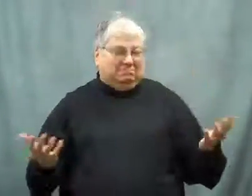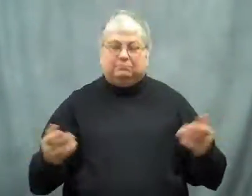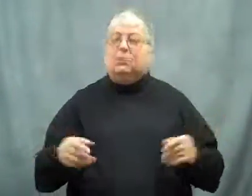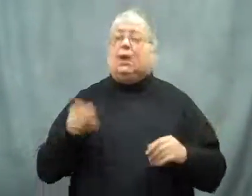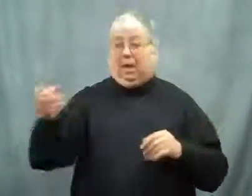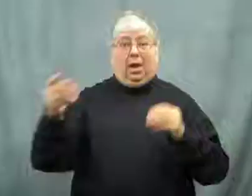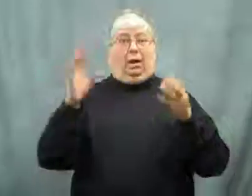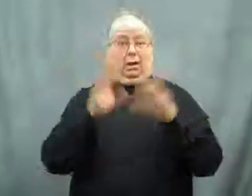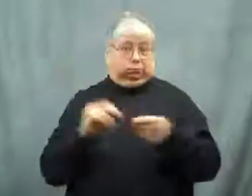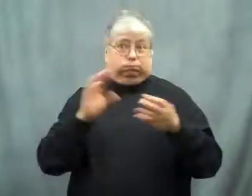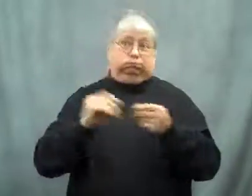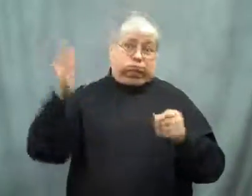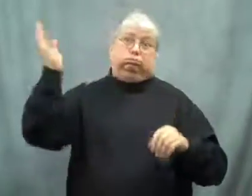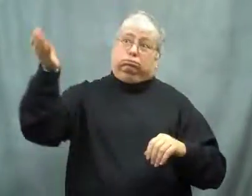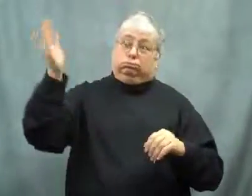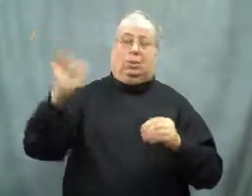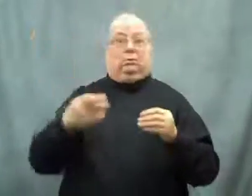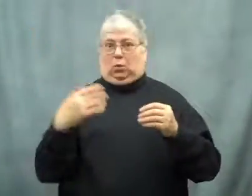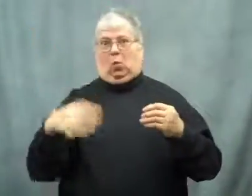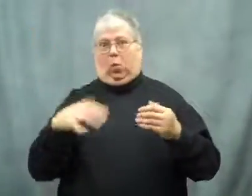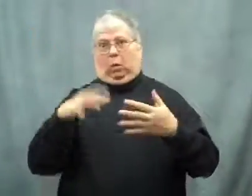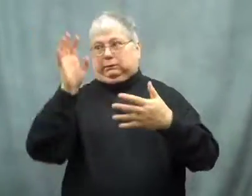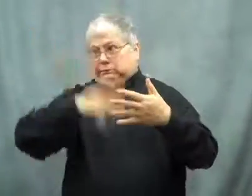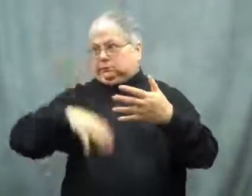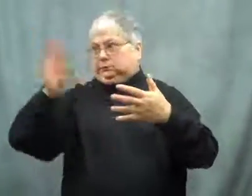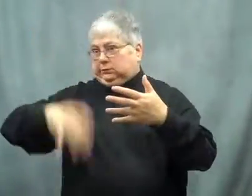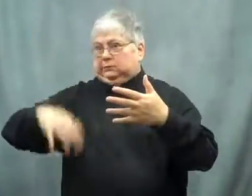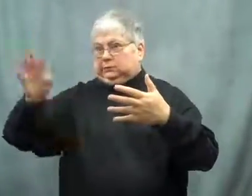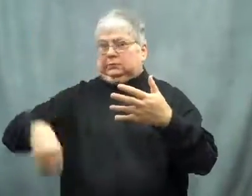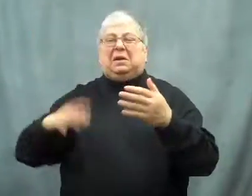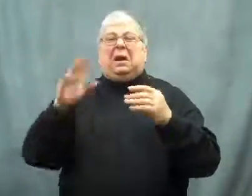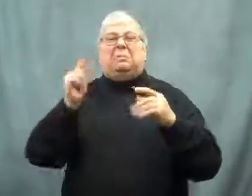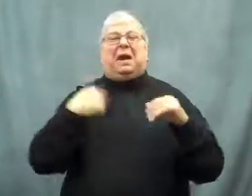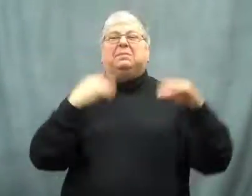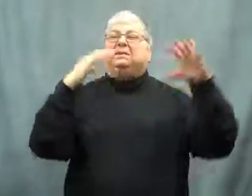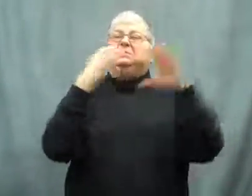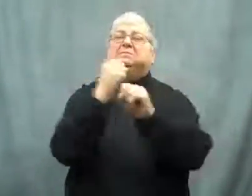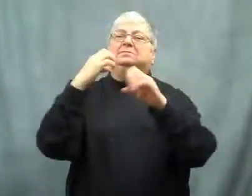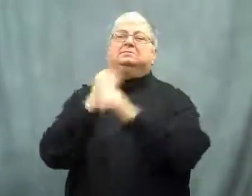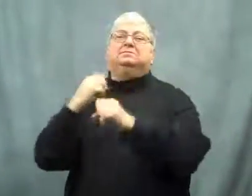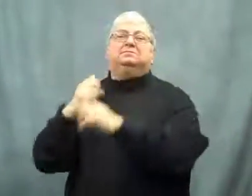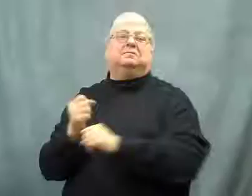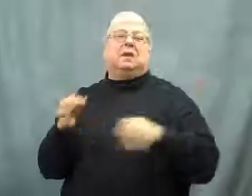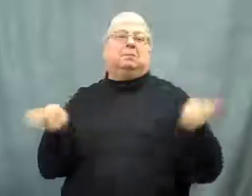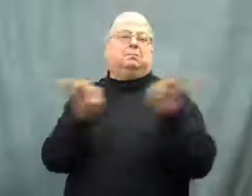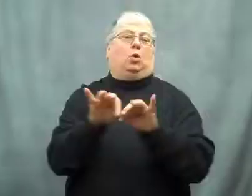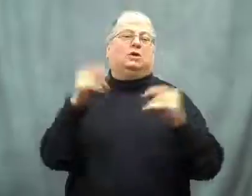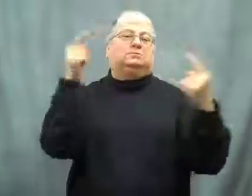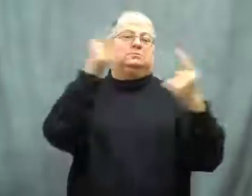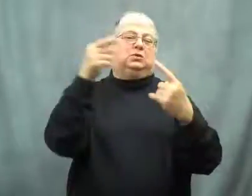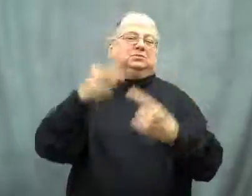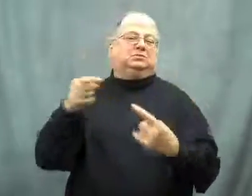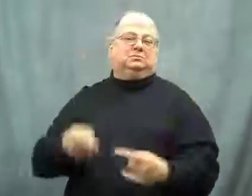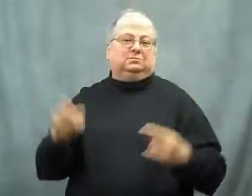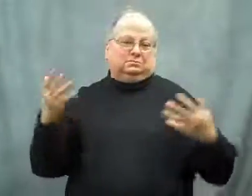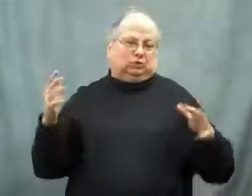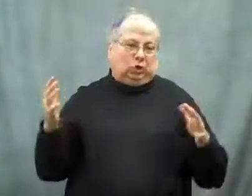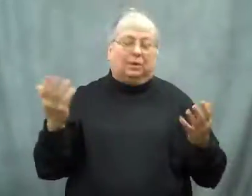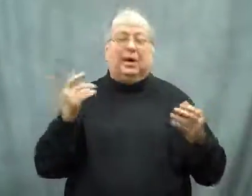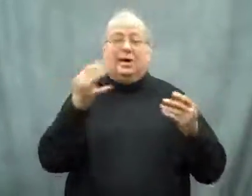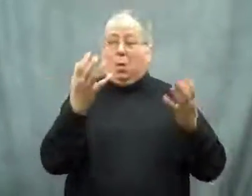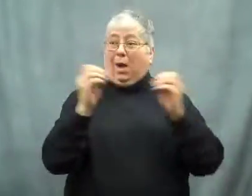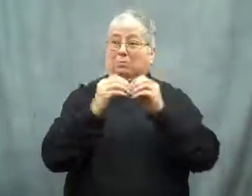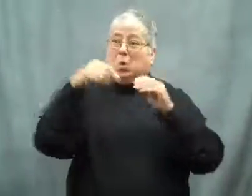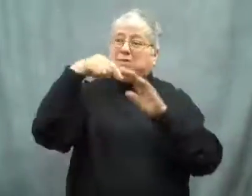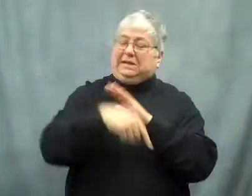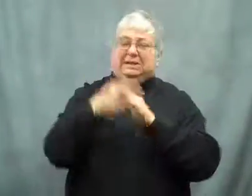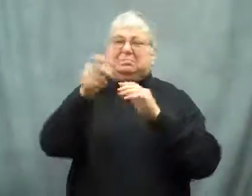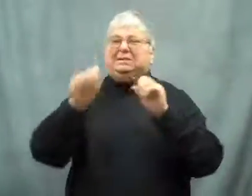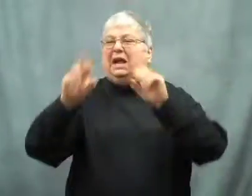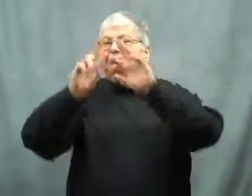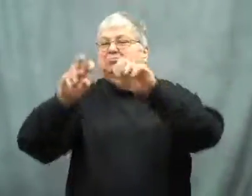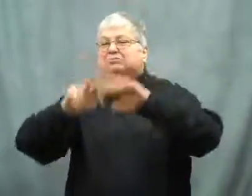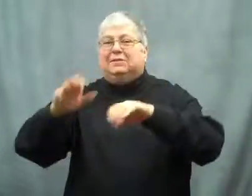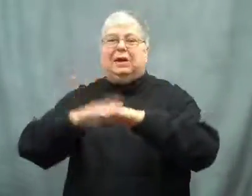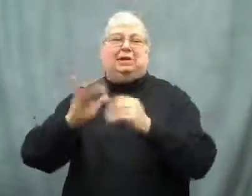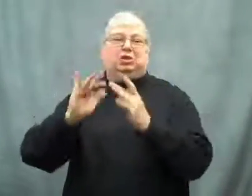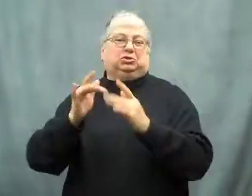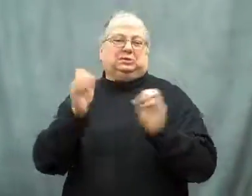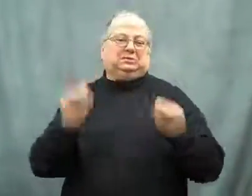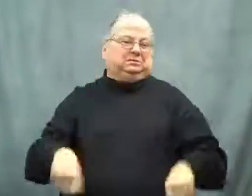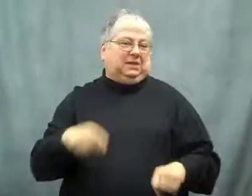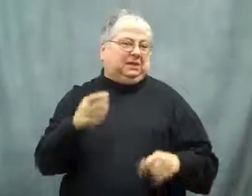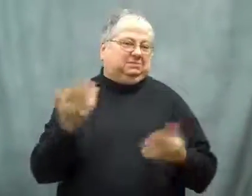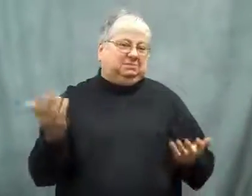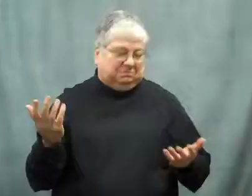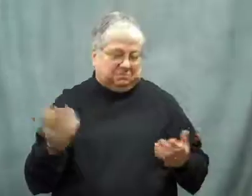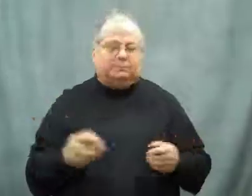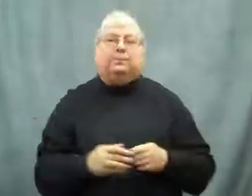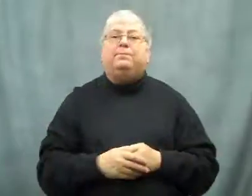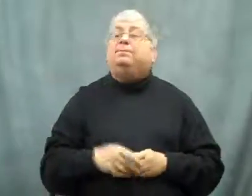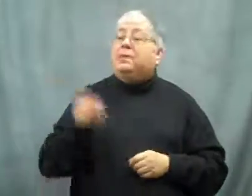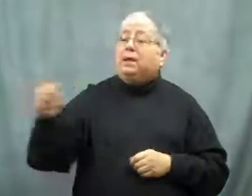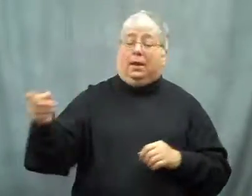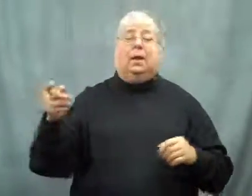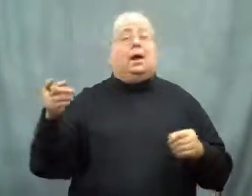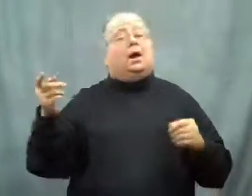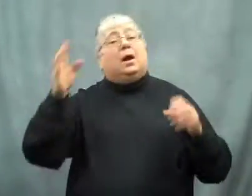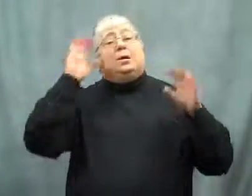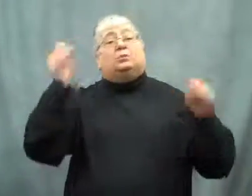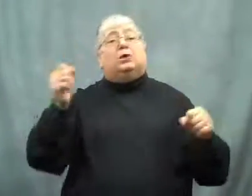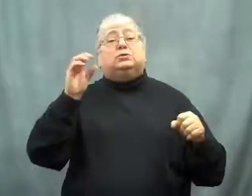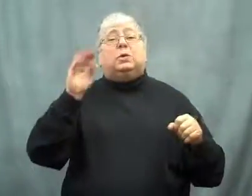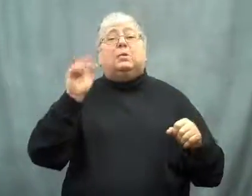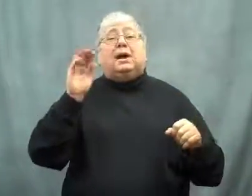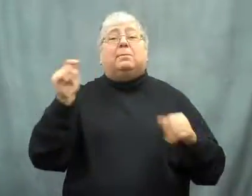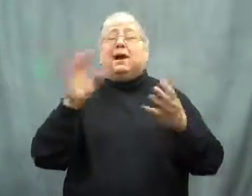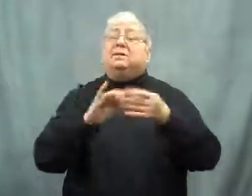The speech was a long one, but I'll just give a synopsis of the main points.